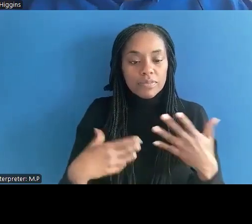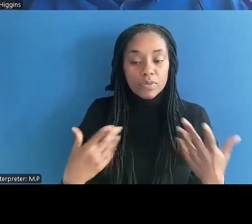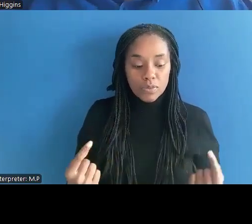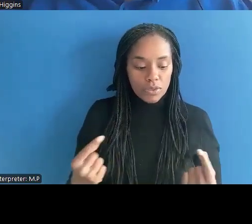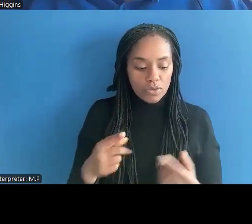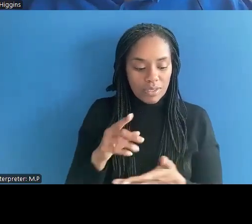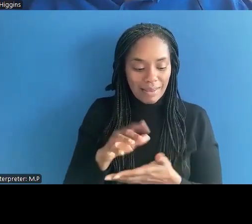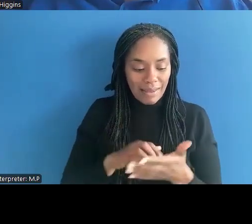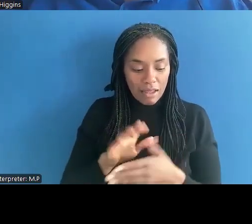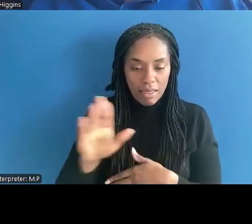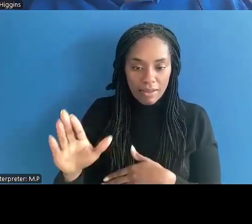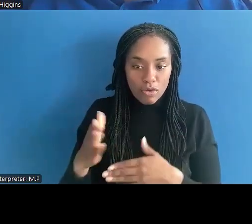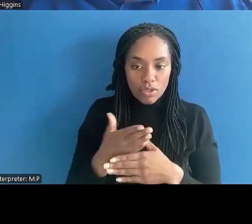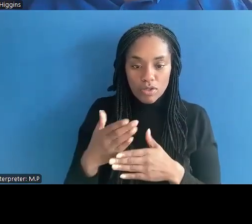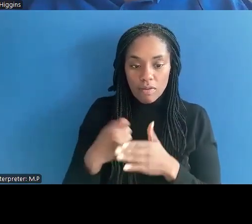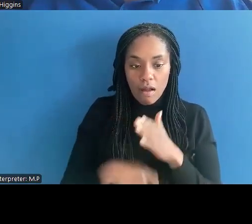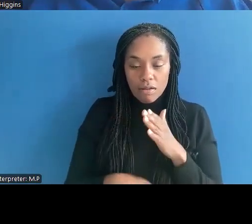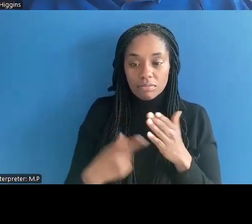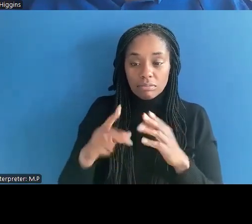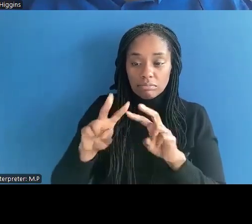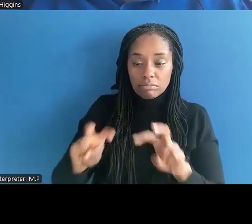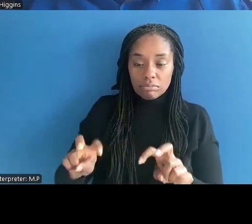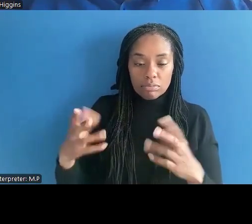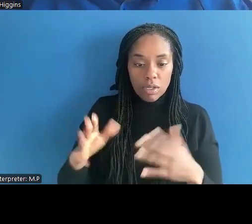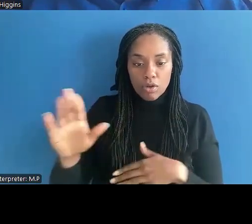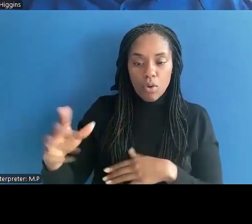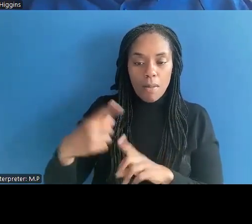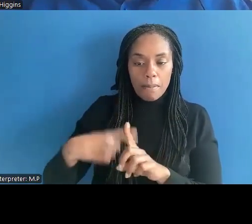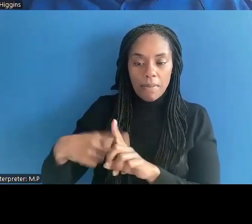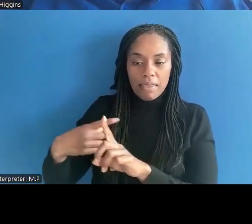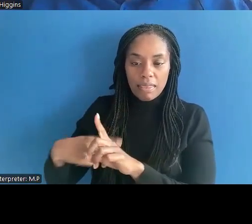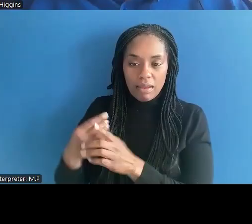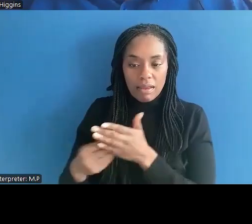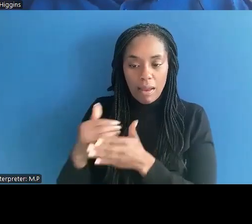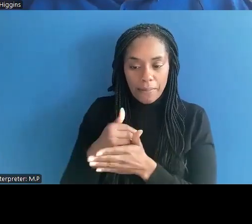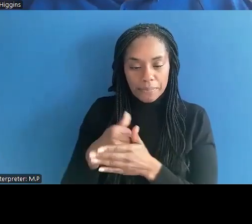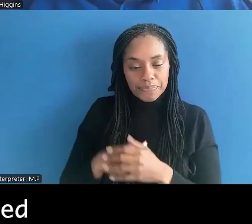your share of cost by looking at your monthly income. There's a,